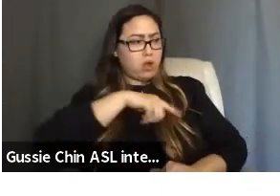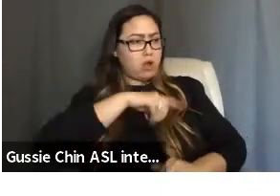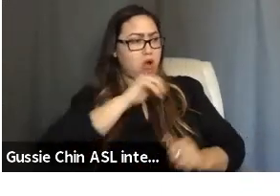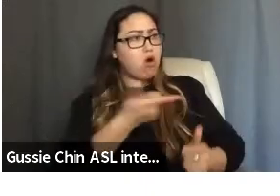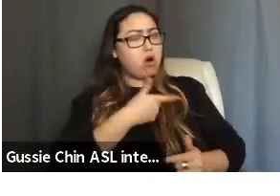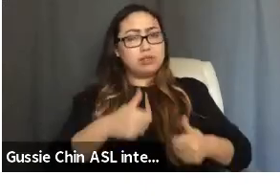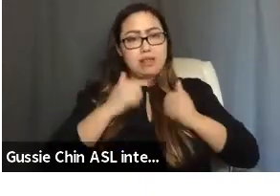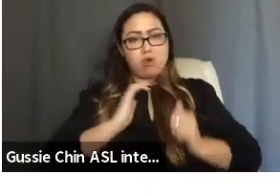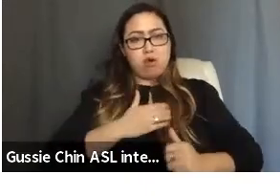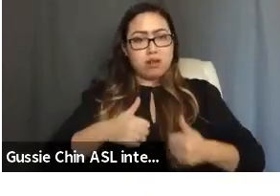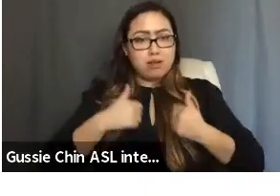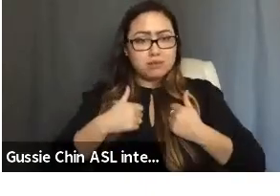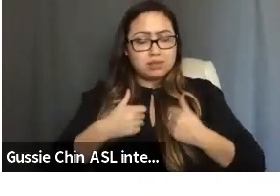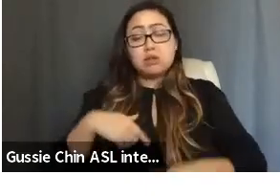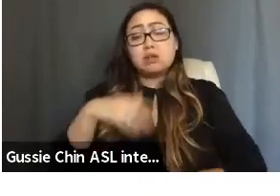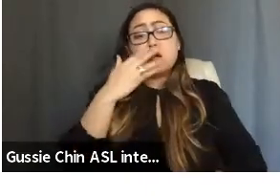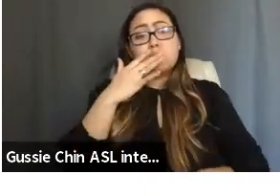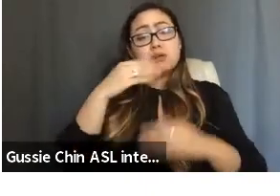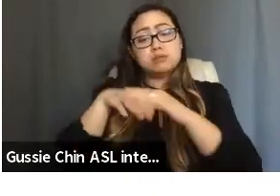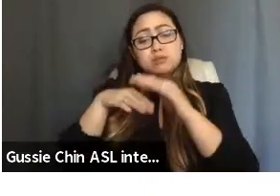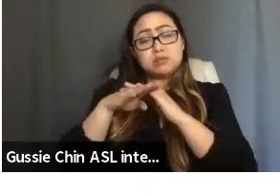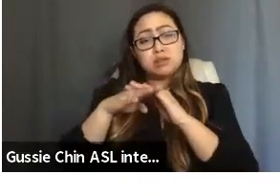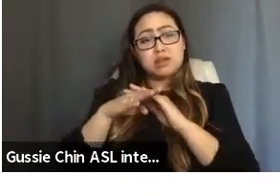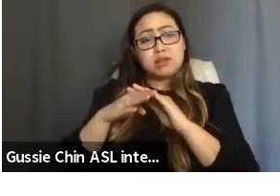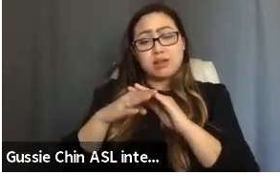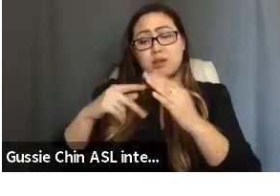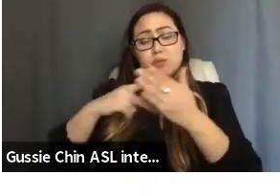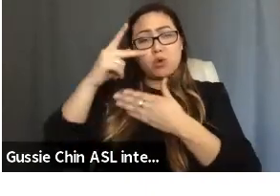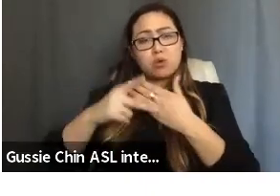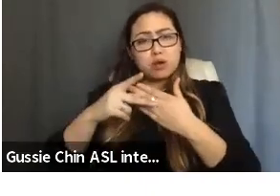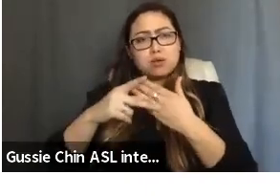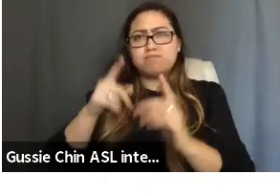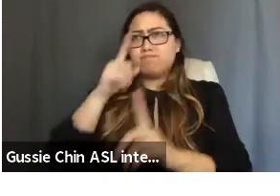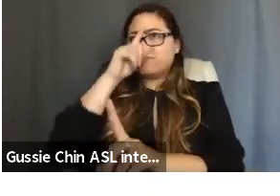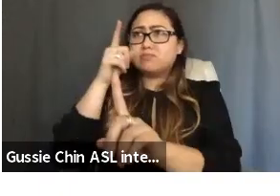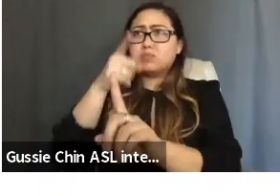Colorado's Access and Functional Needs Program aims to regularly center and elevate the people